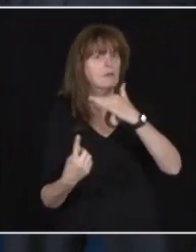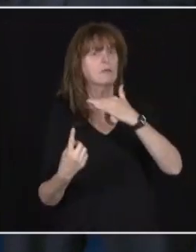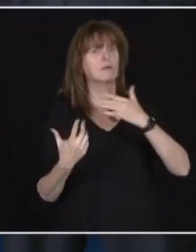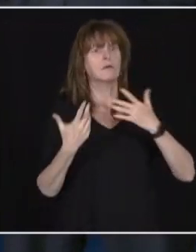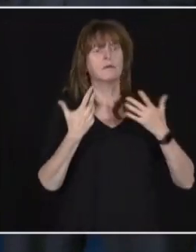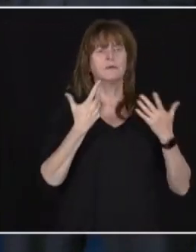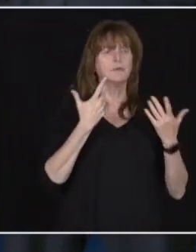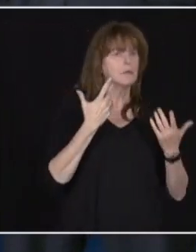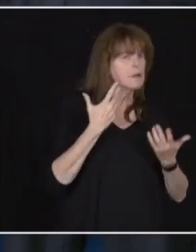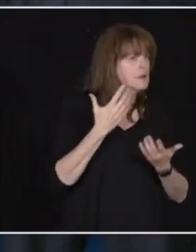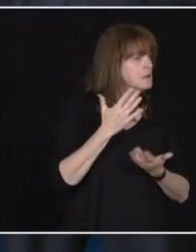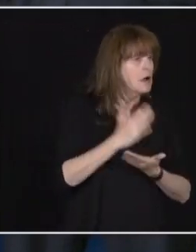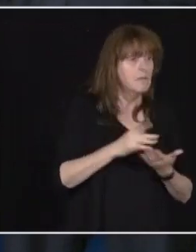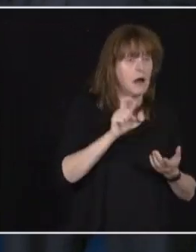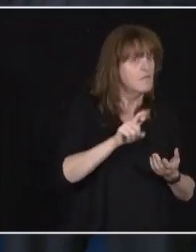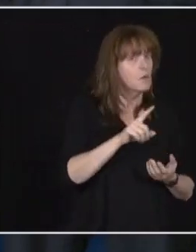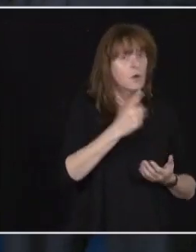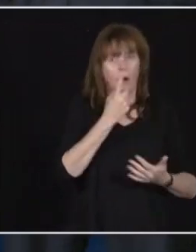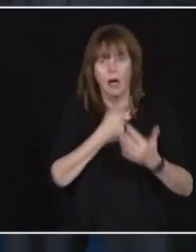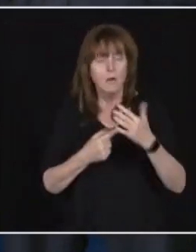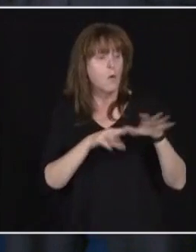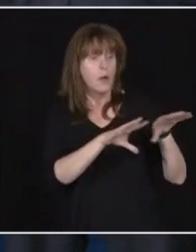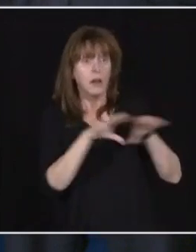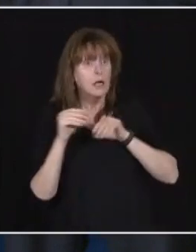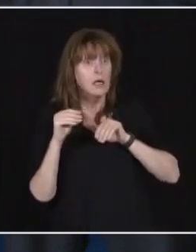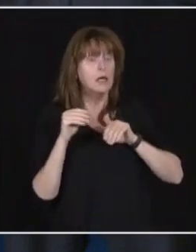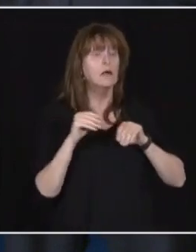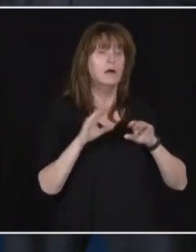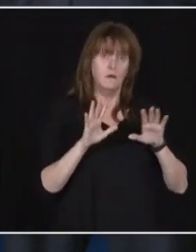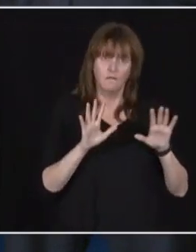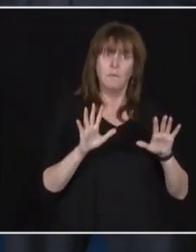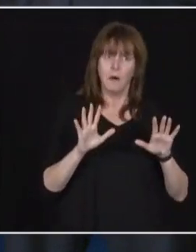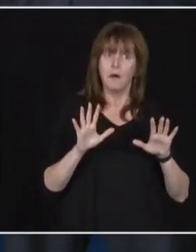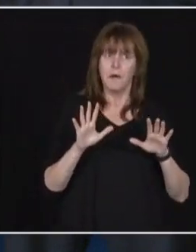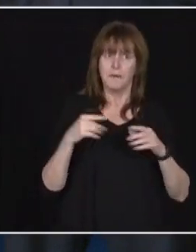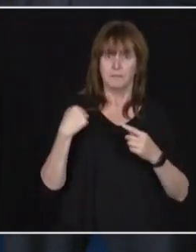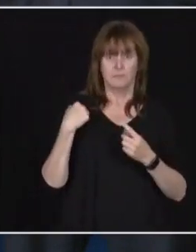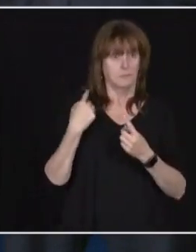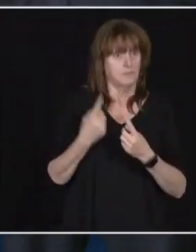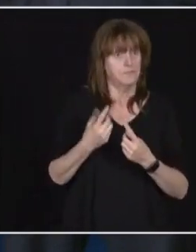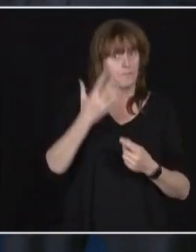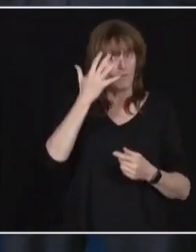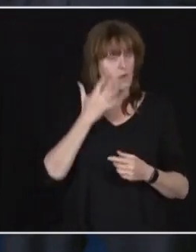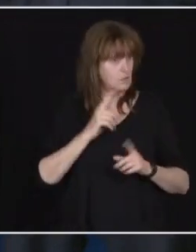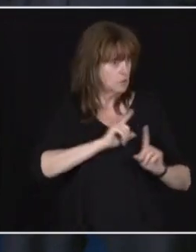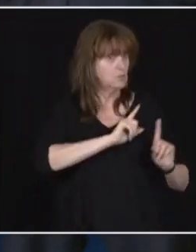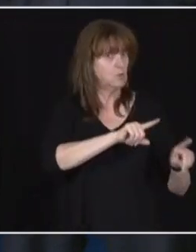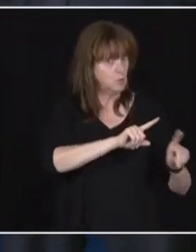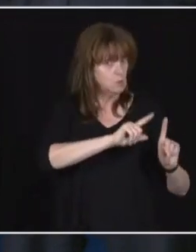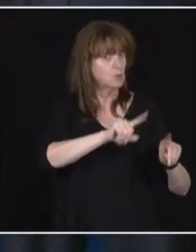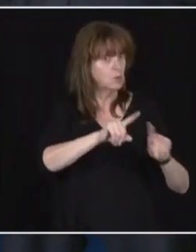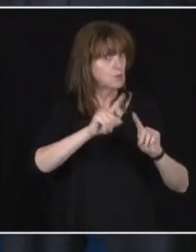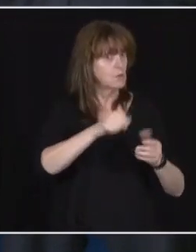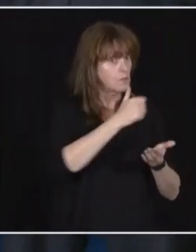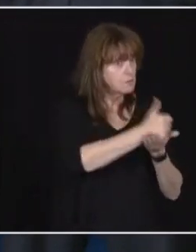Some of them have become L themselves, and some of them have gone away temporarily but their cooperation with hospitals coming into help them